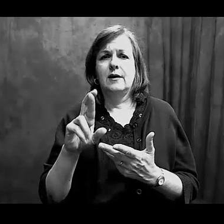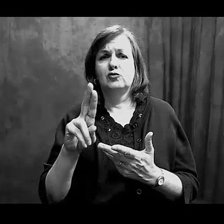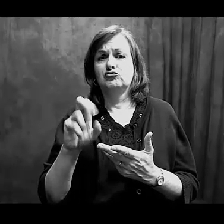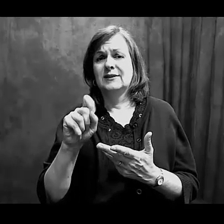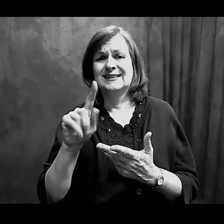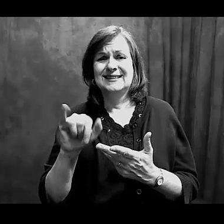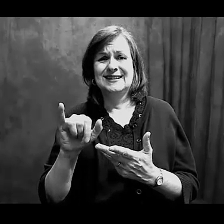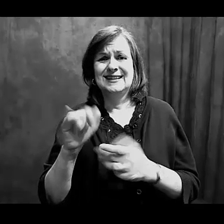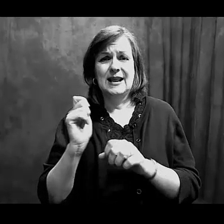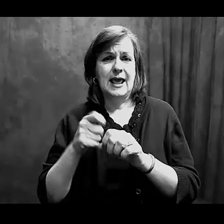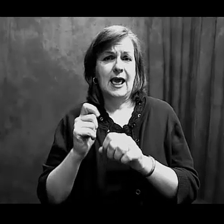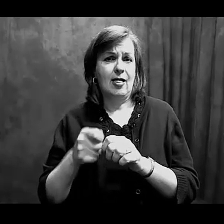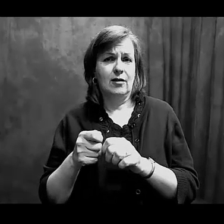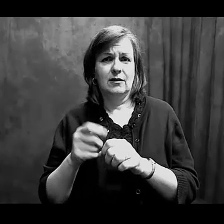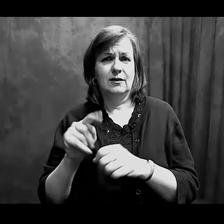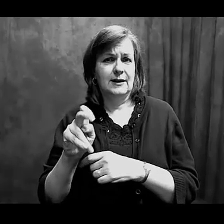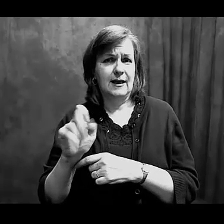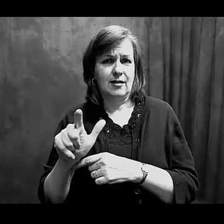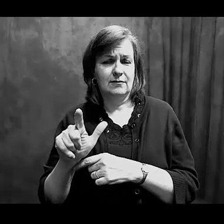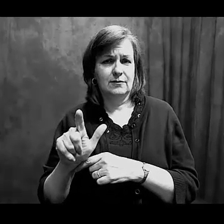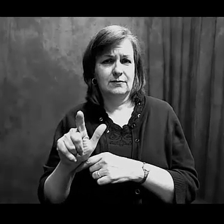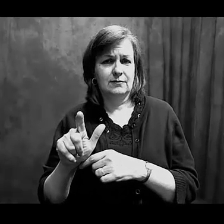a rusty nail!